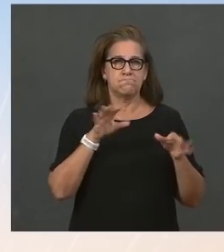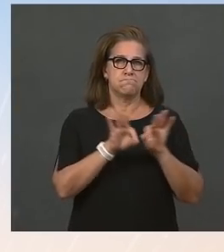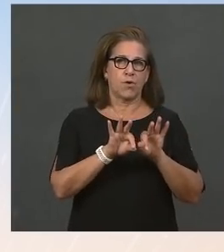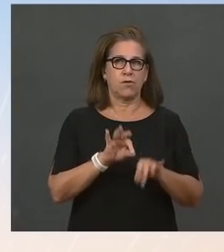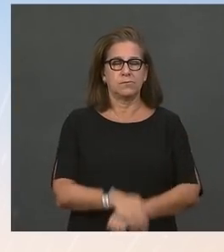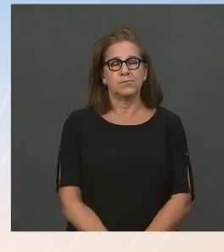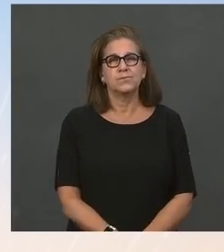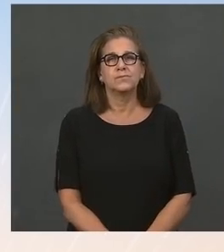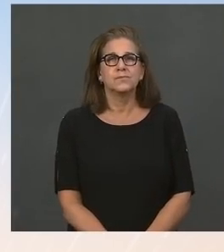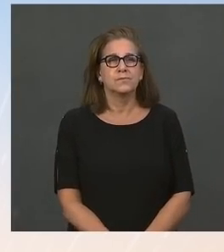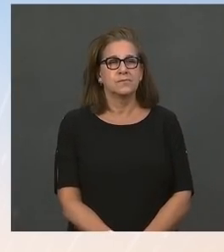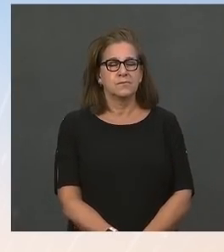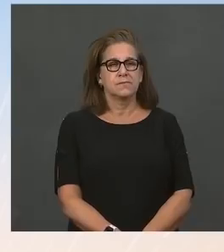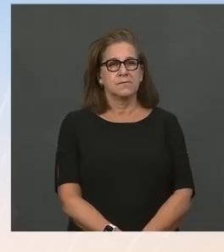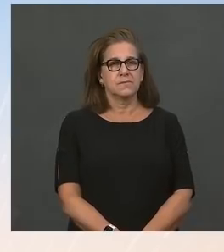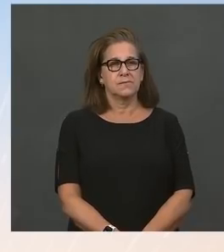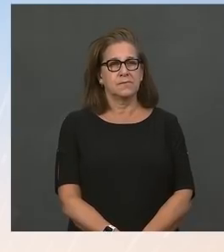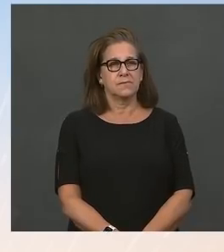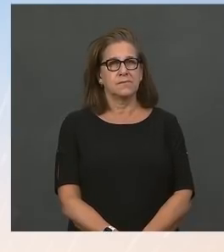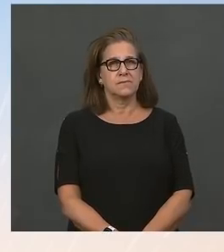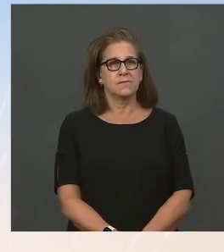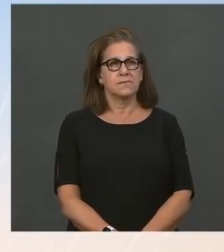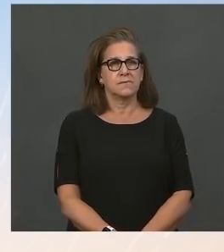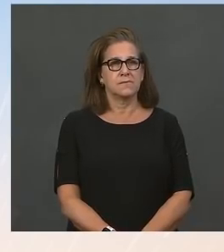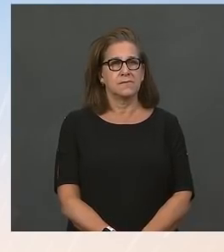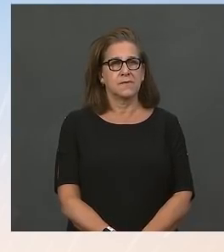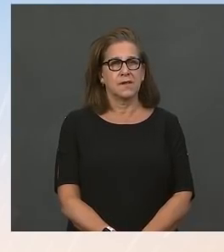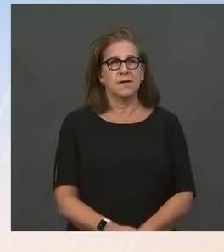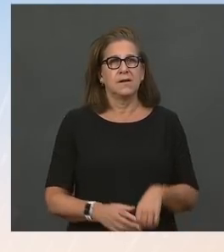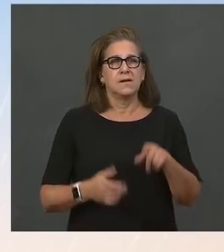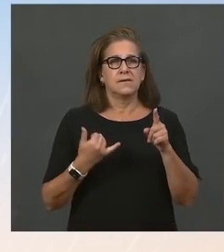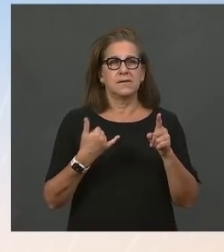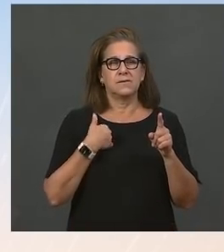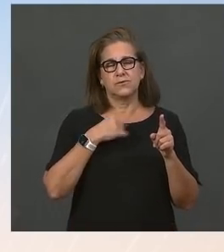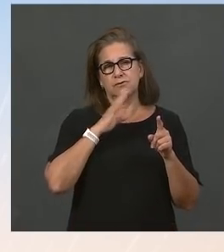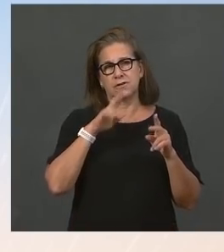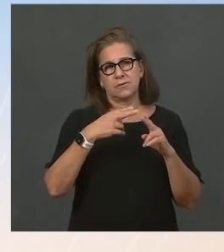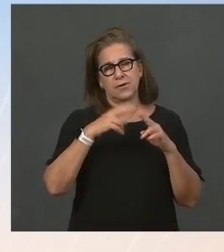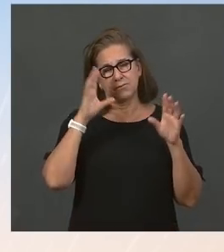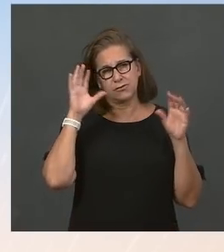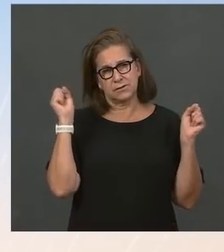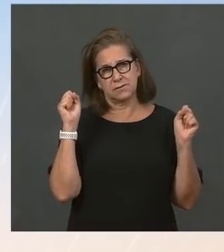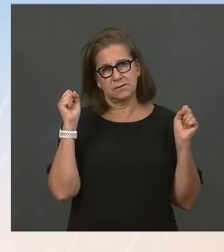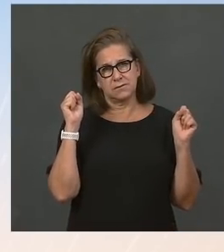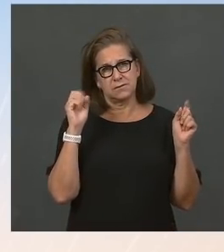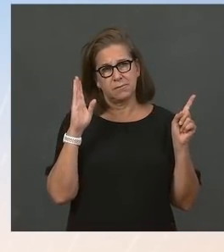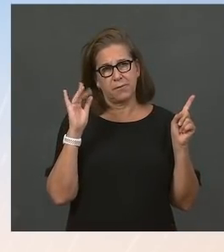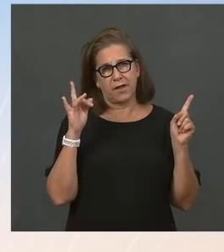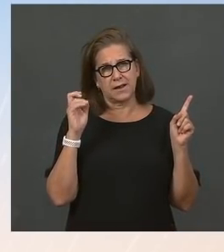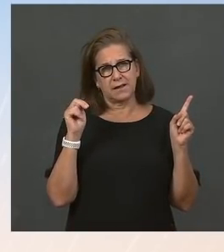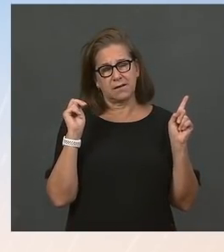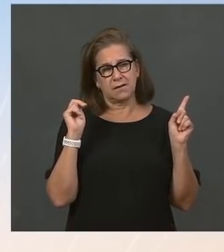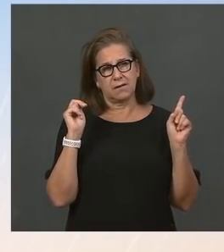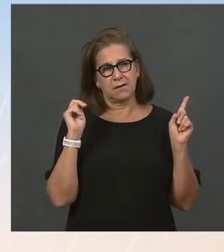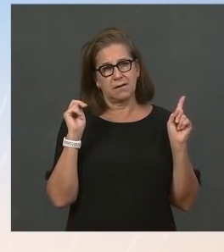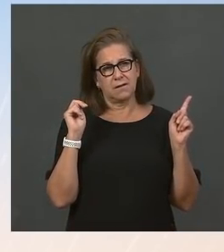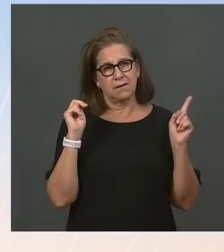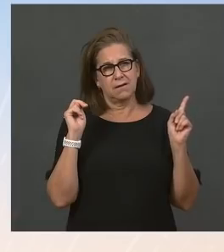in terms of he laid out a lot of details to rank-and-file members on Tuesday; he laid out a lot of details to the entire world last night?